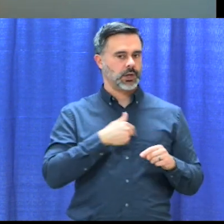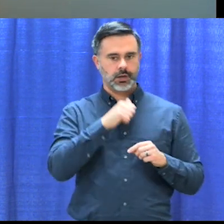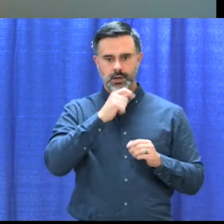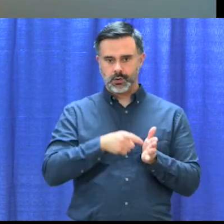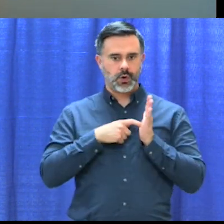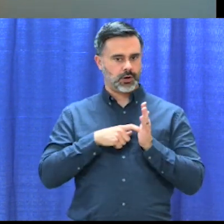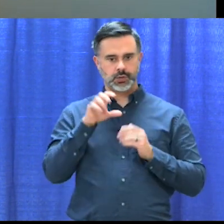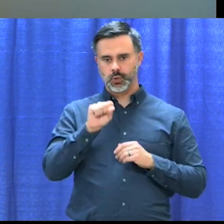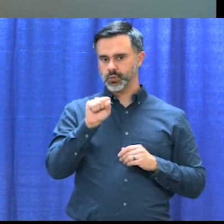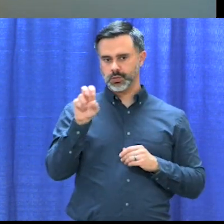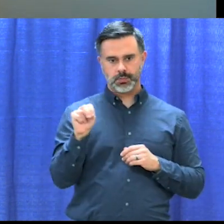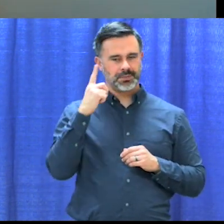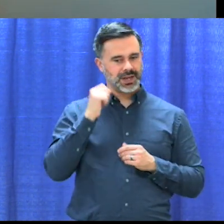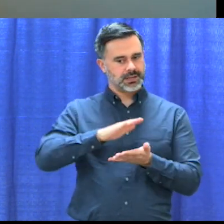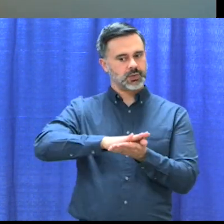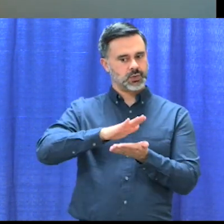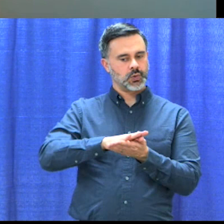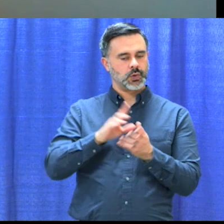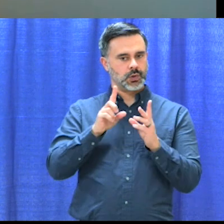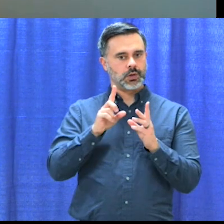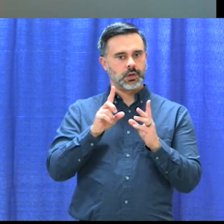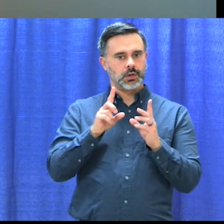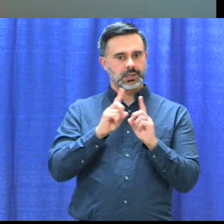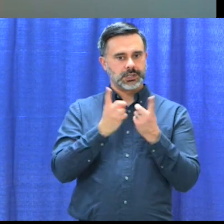numbers since the school district is the customer of record.